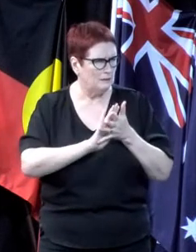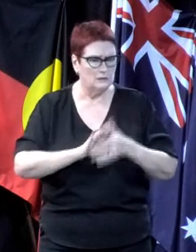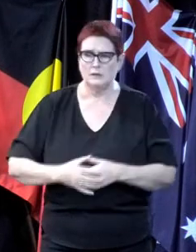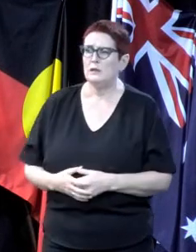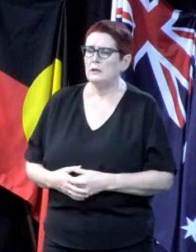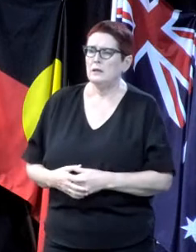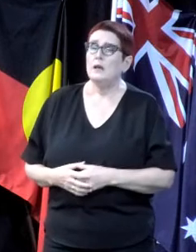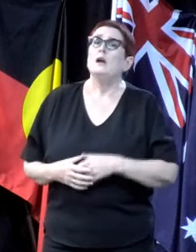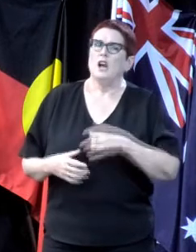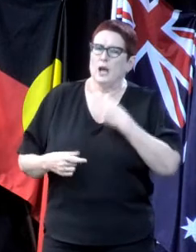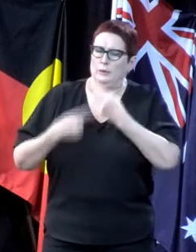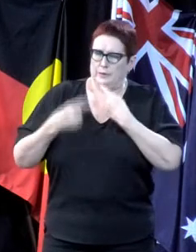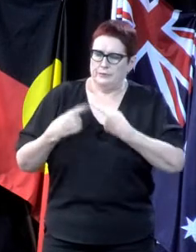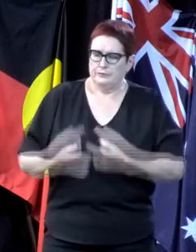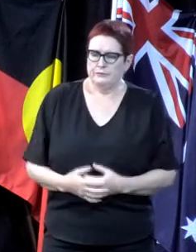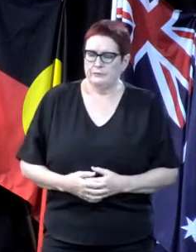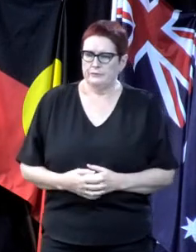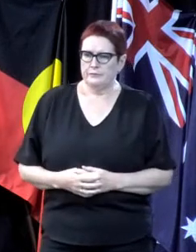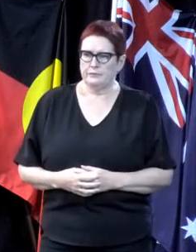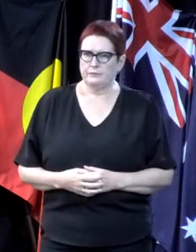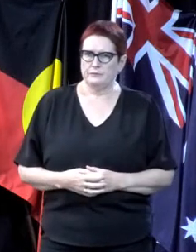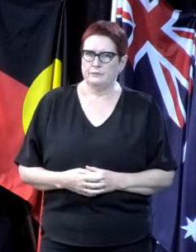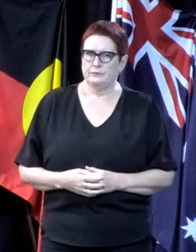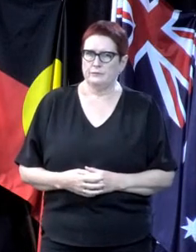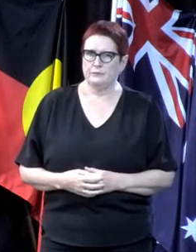So, what that means is that, on one school,